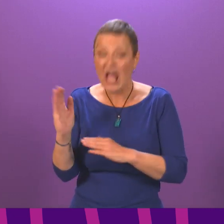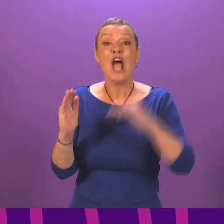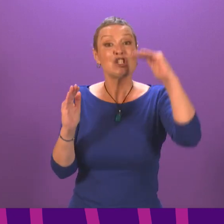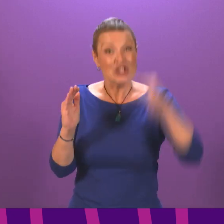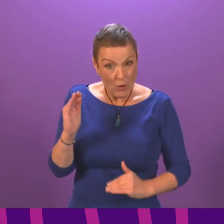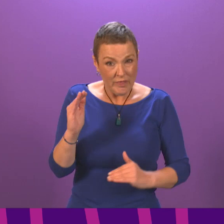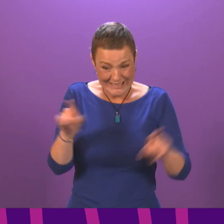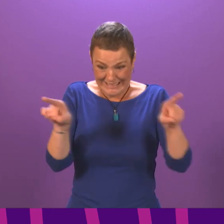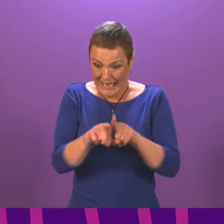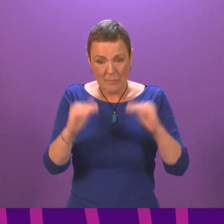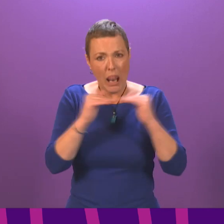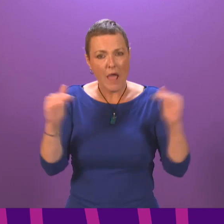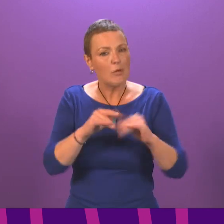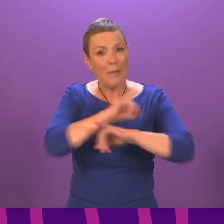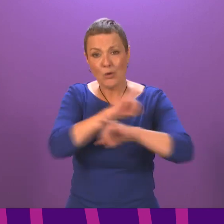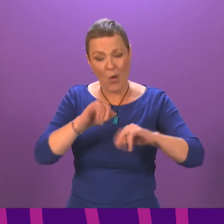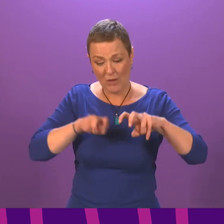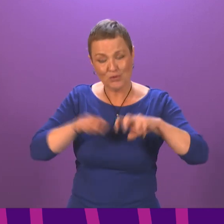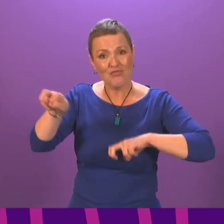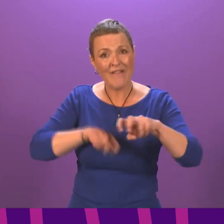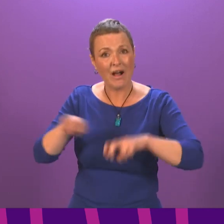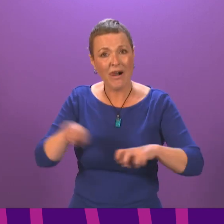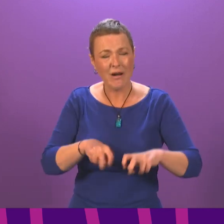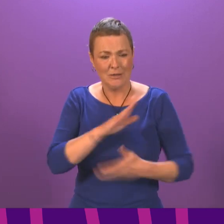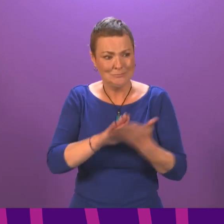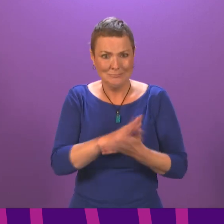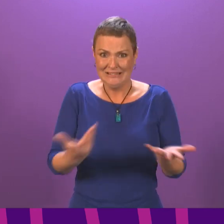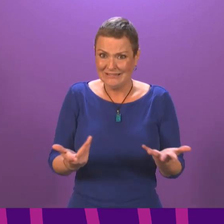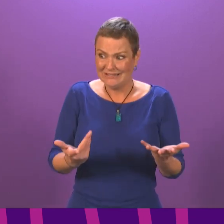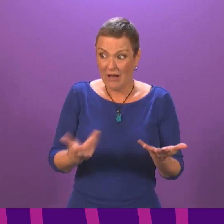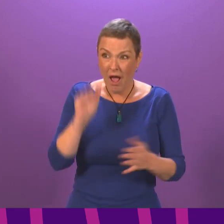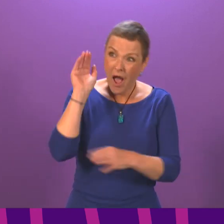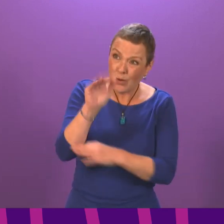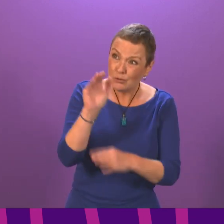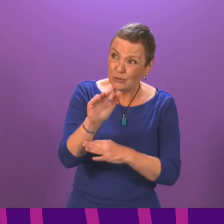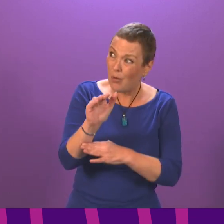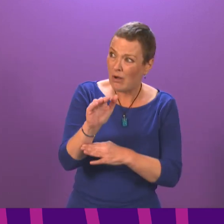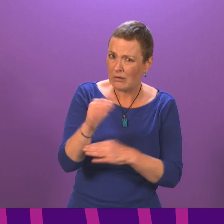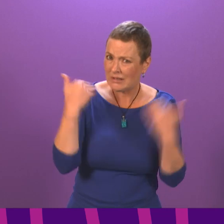restriction and the fact that, under that restriction, organised outdoor activity is, rightly, allowed.